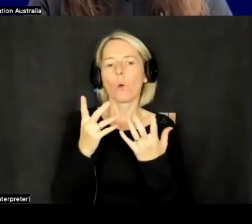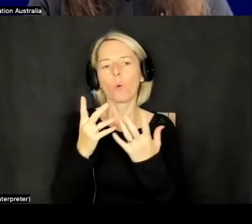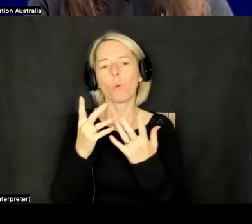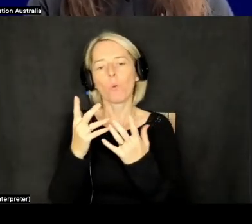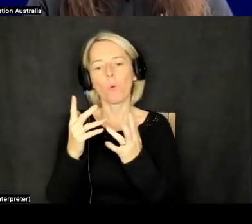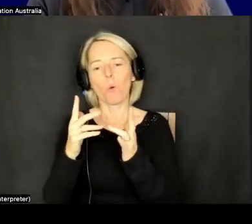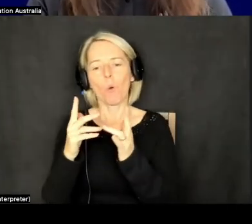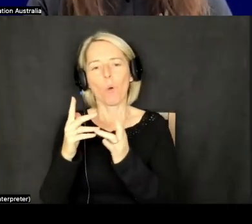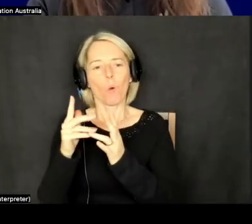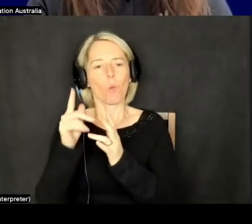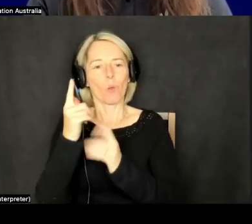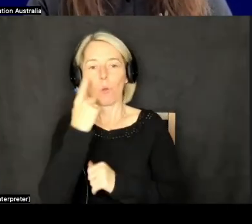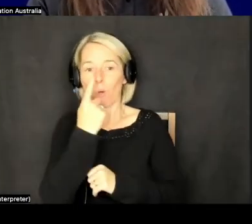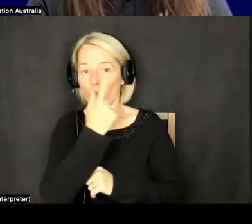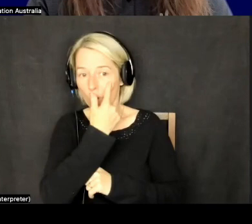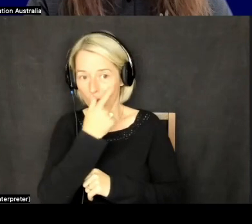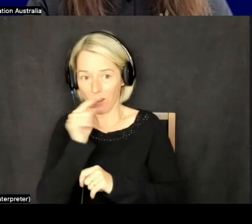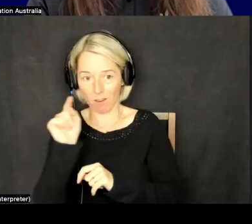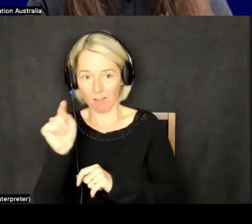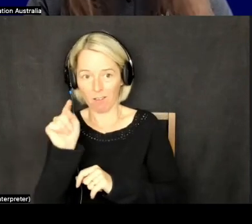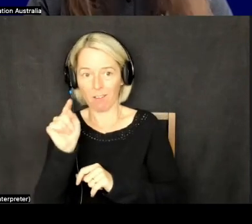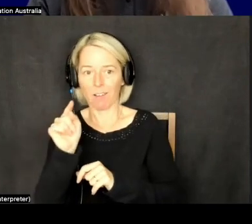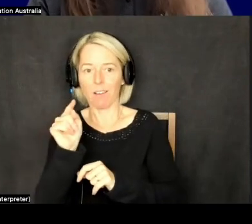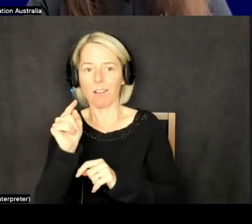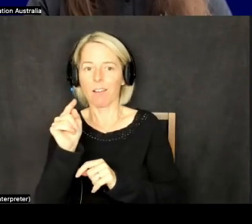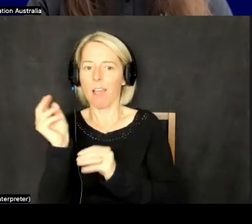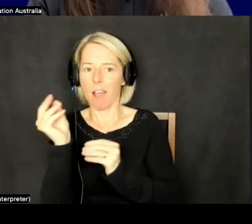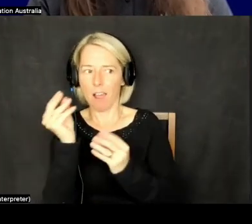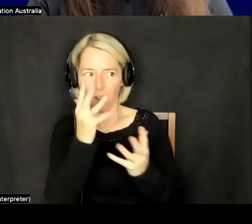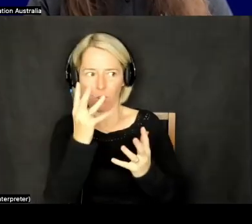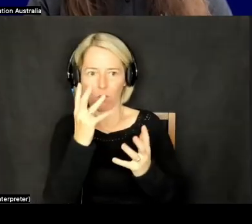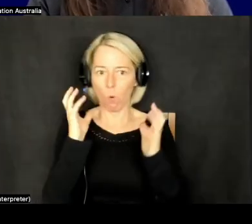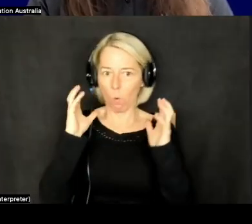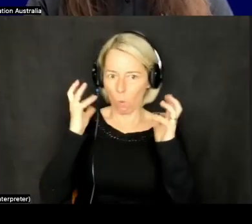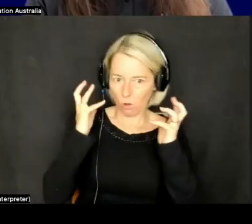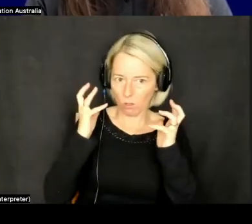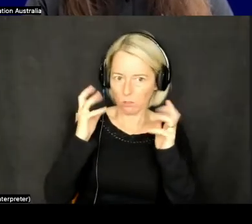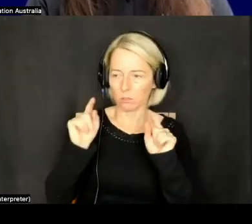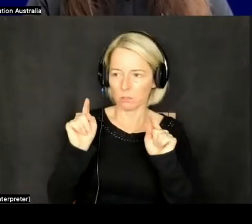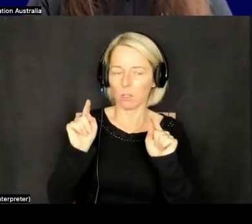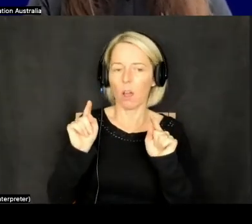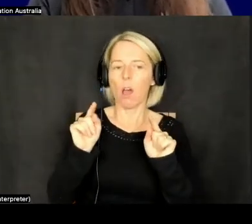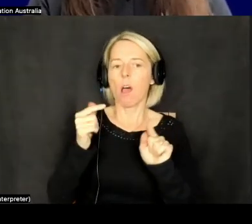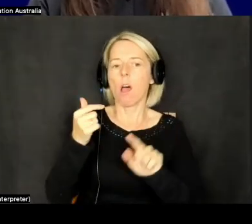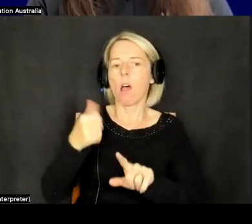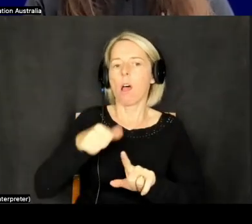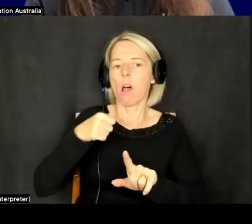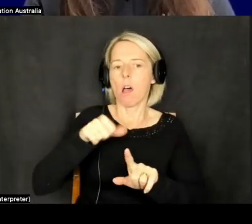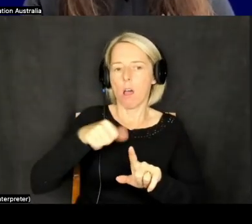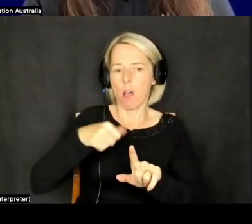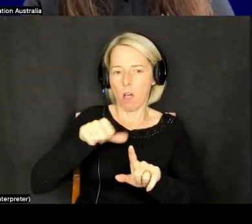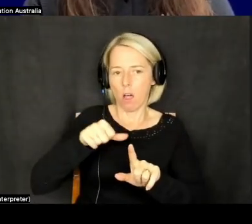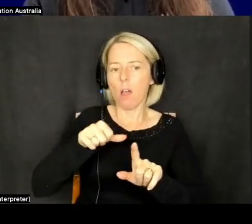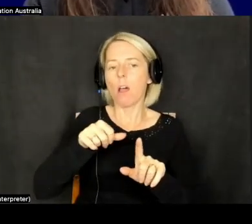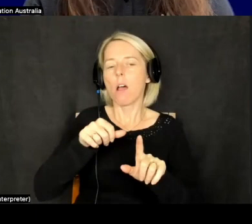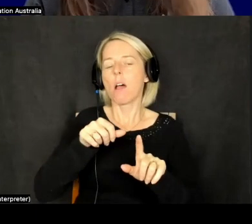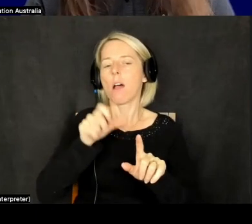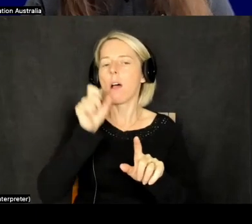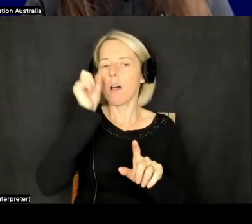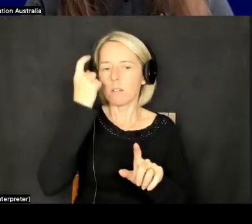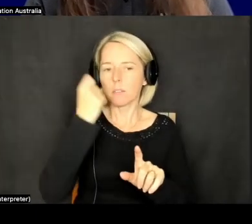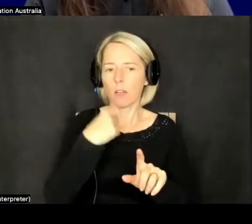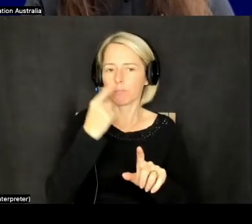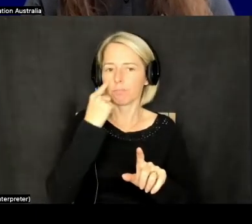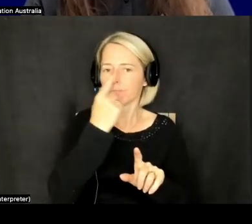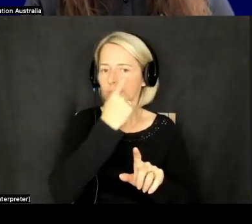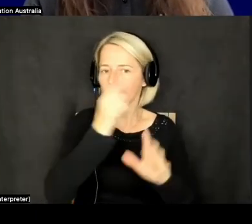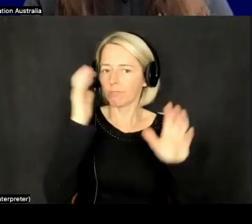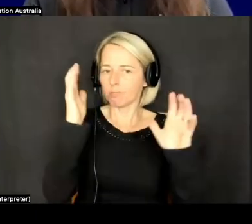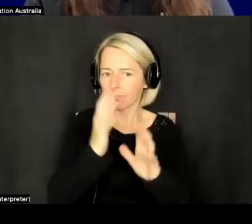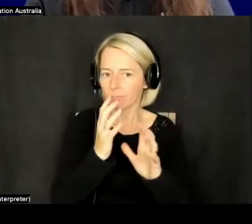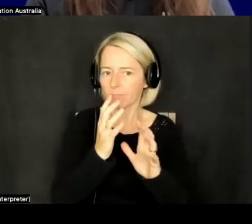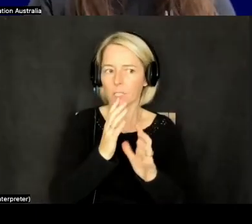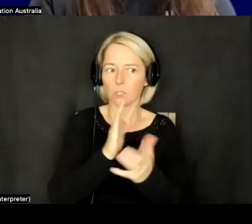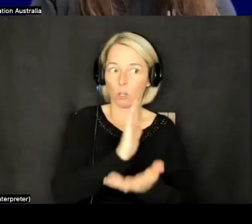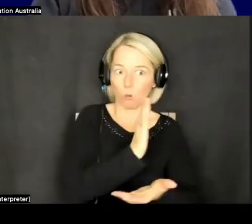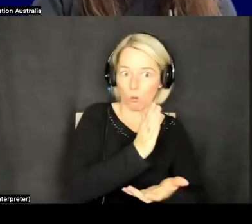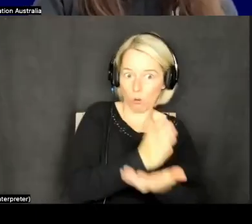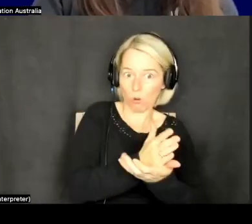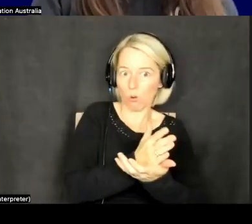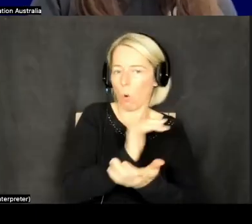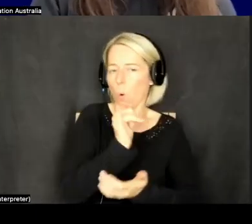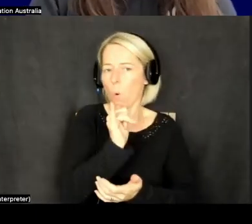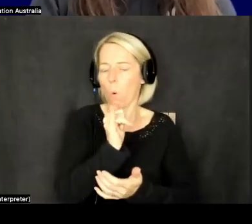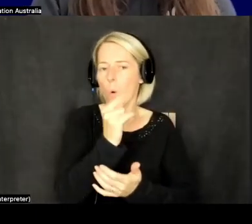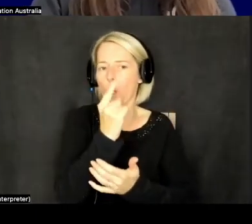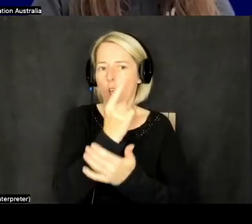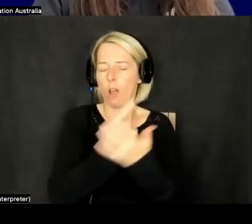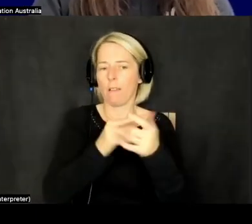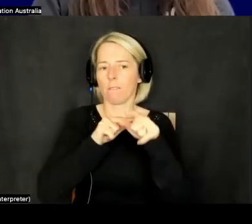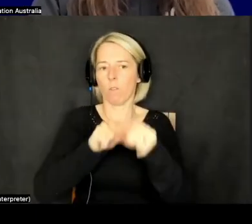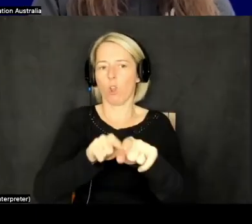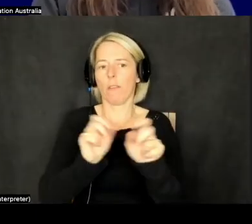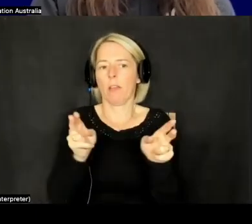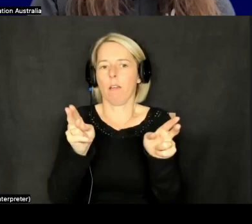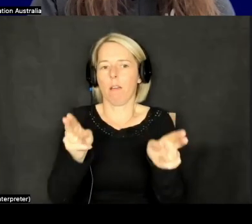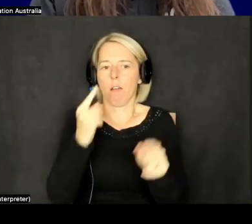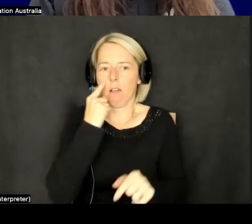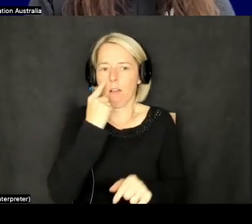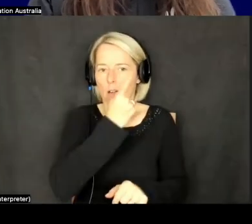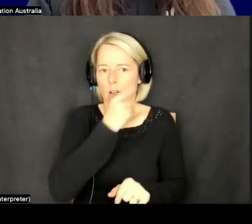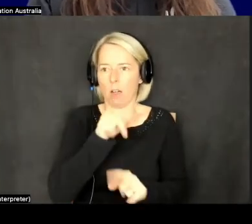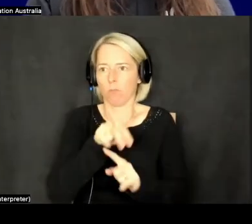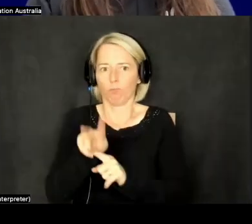maybe help them interpret whether their findings are based on valid visual cues or responses.